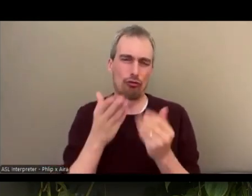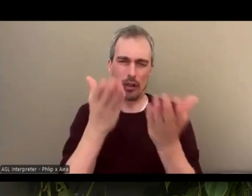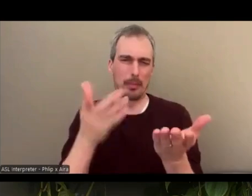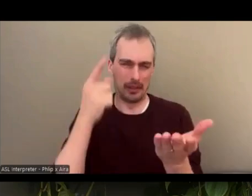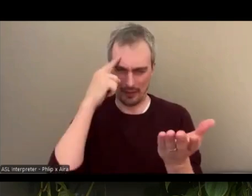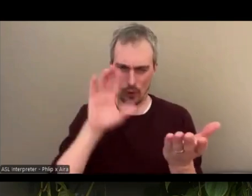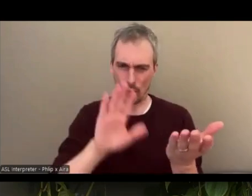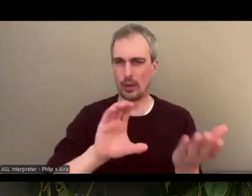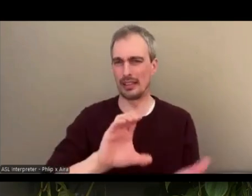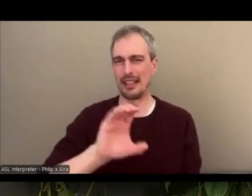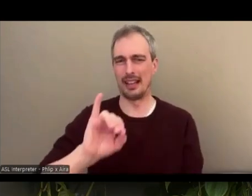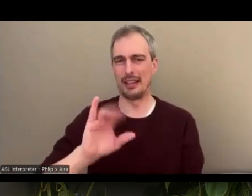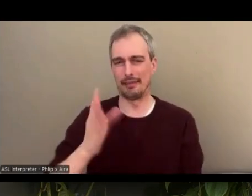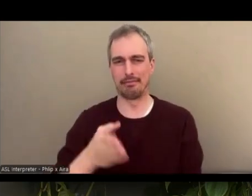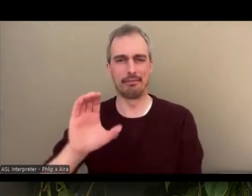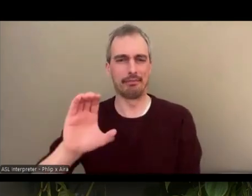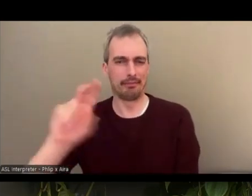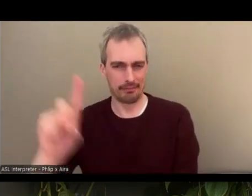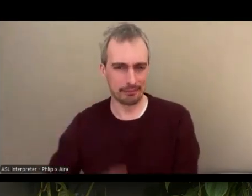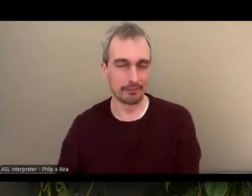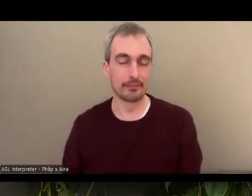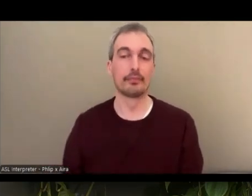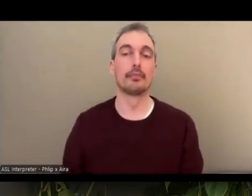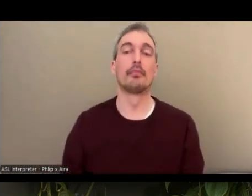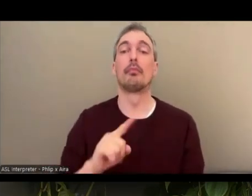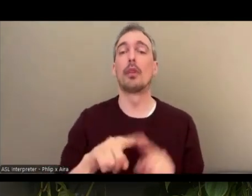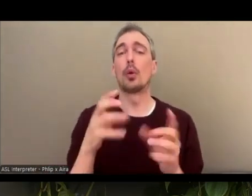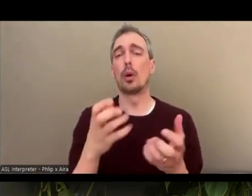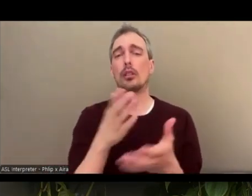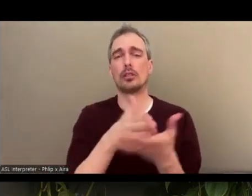these proof points to make sure you don't get sort of swamped by noise in the